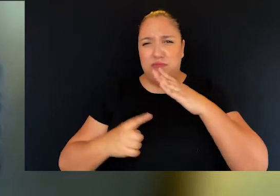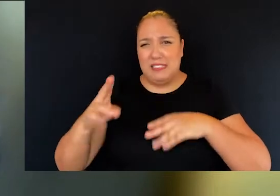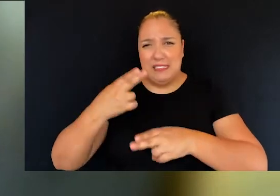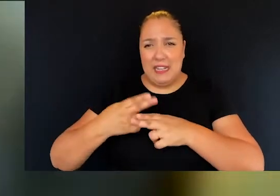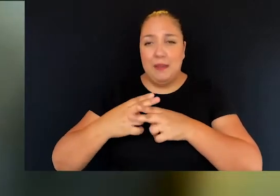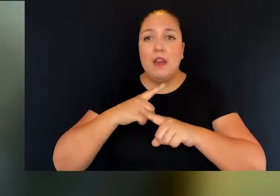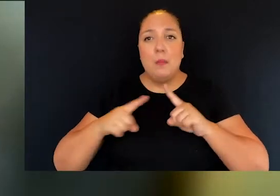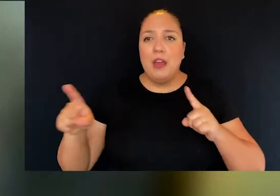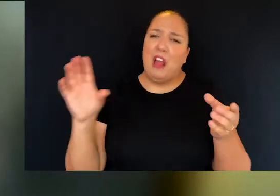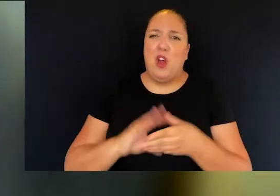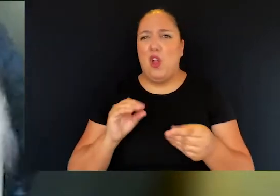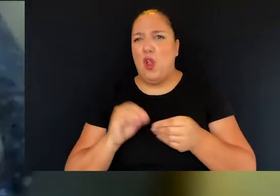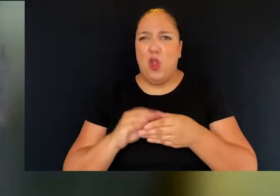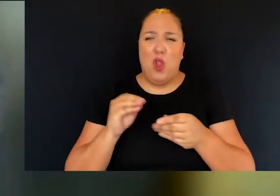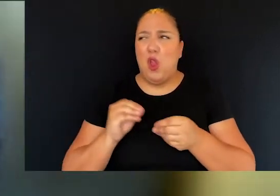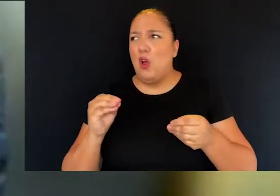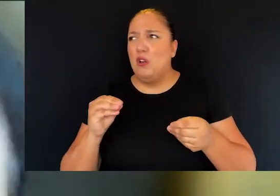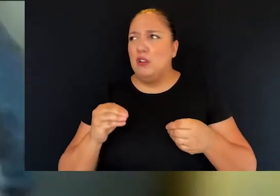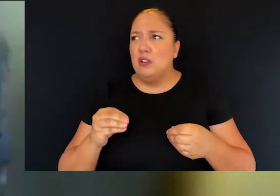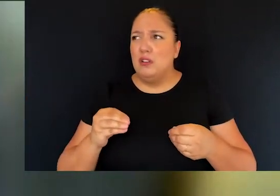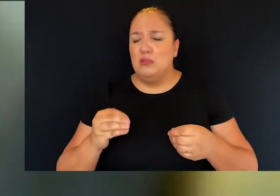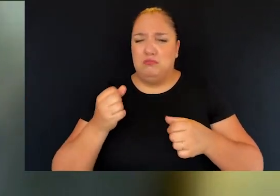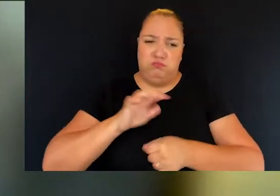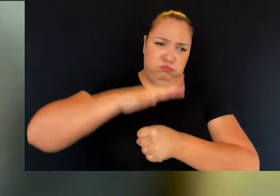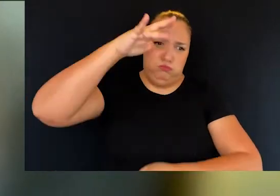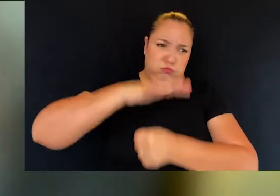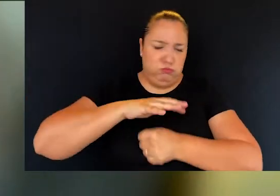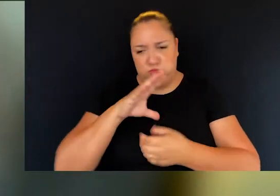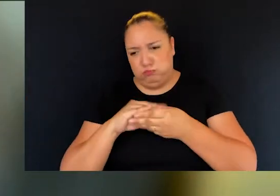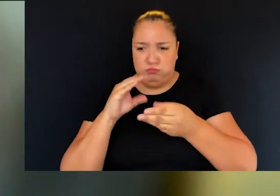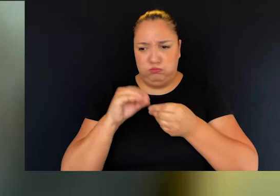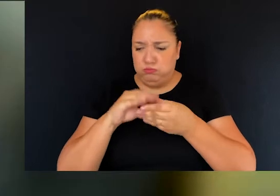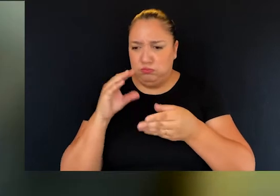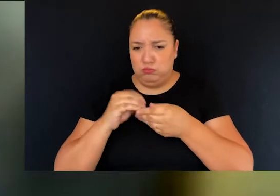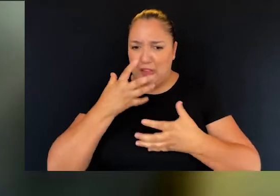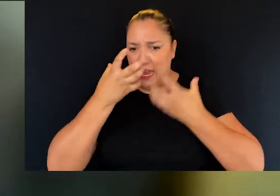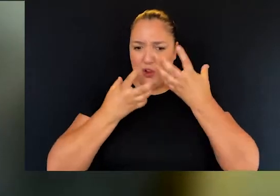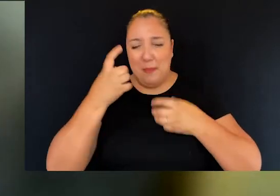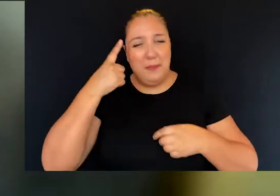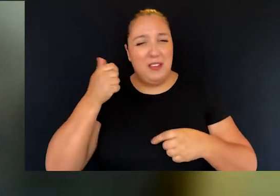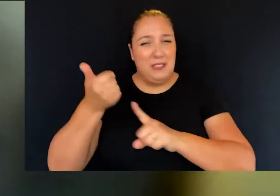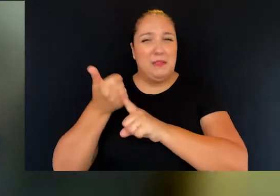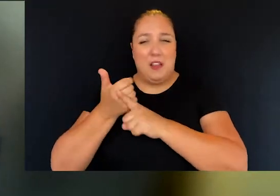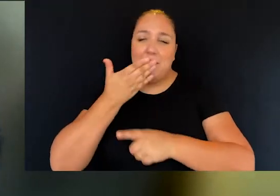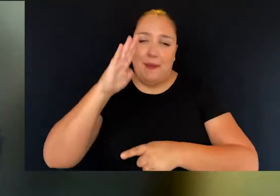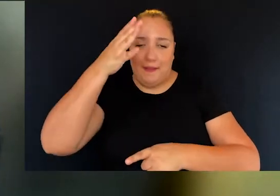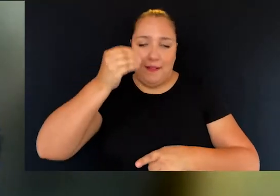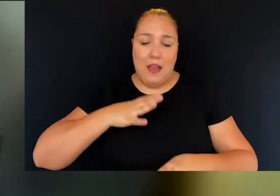he goes on a rant and he's angry because he's the bad guy, but one of the things that he goes on about,